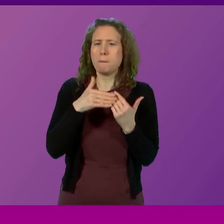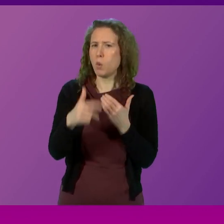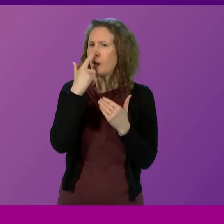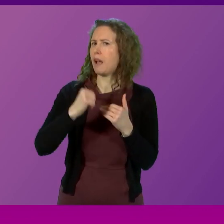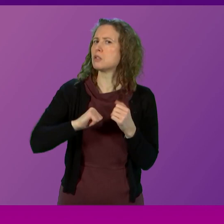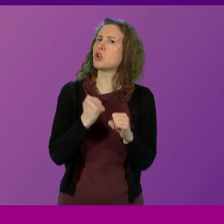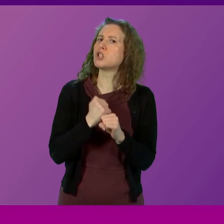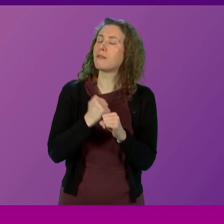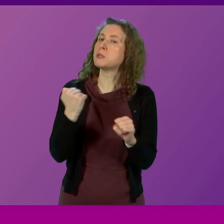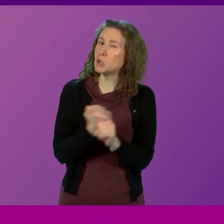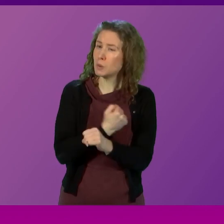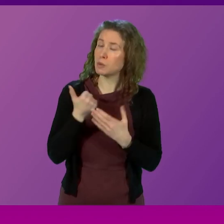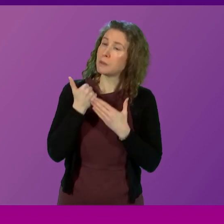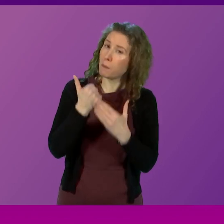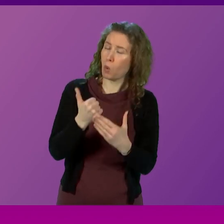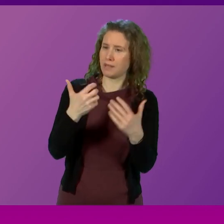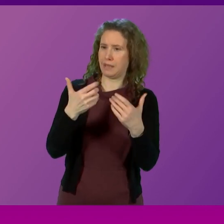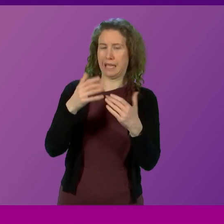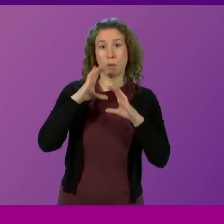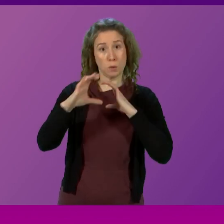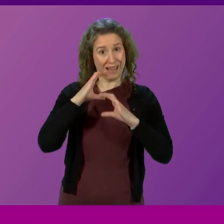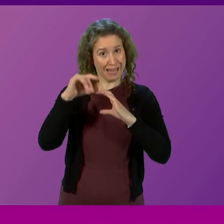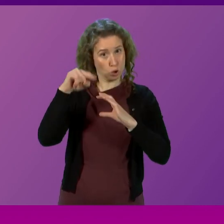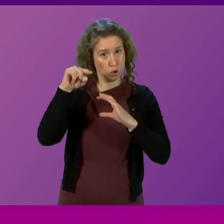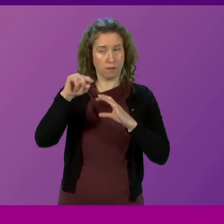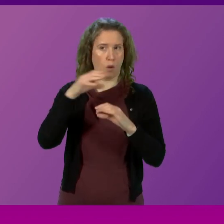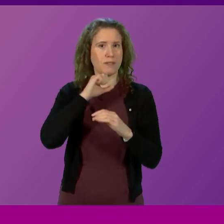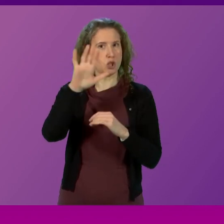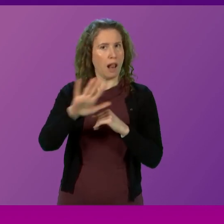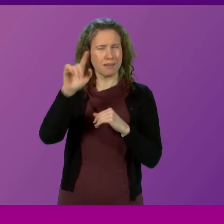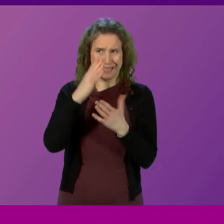Government can do to support the communication efforts, because that is important—although